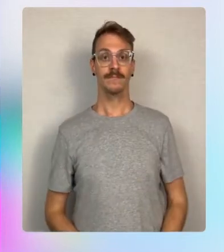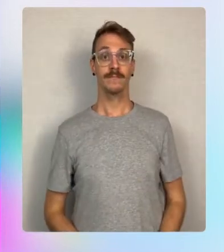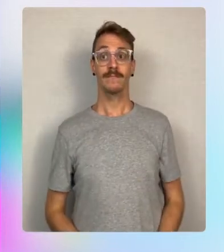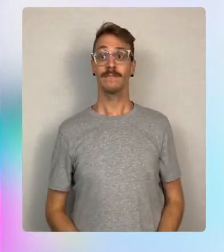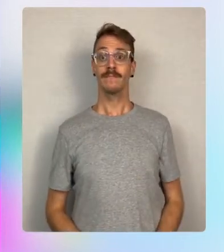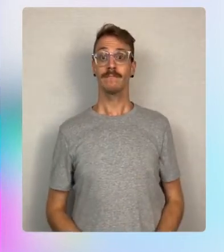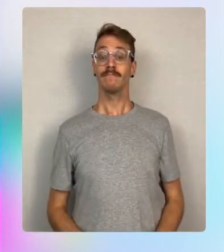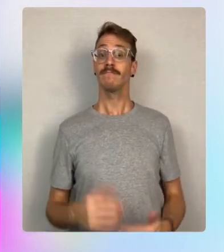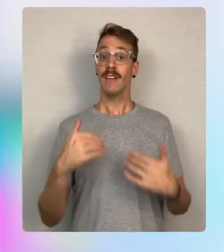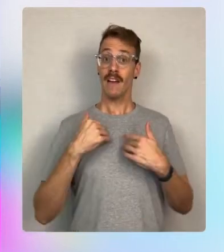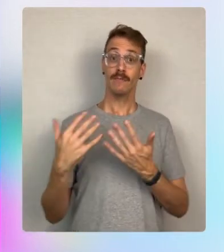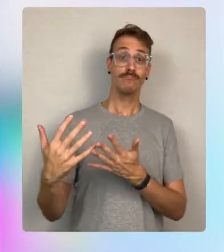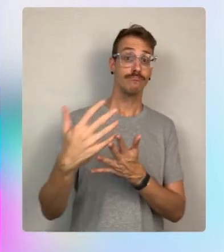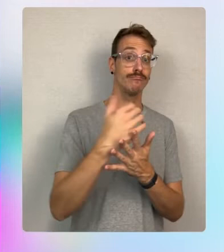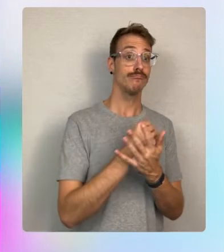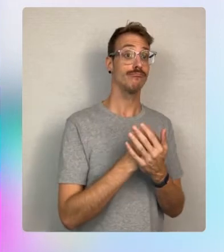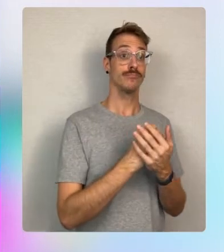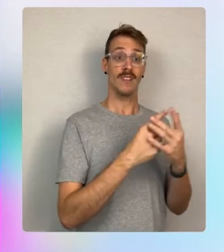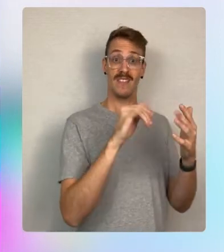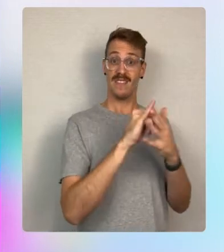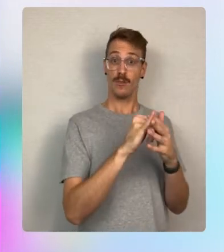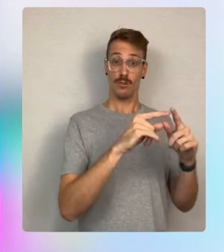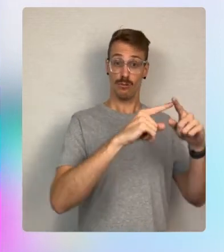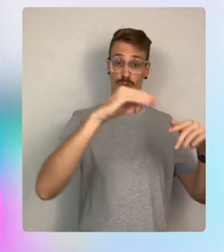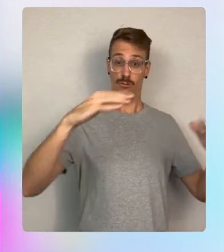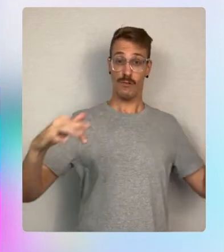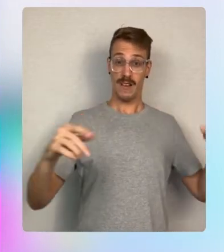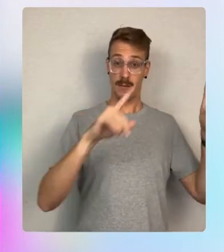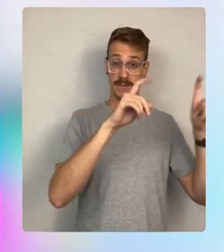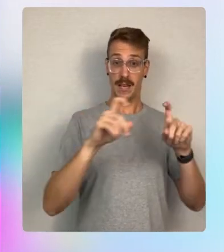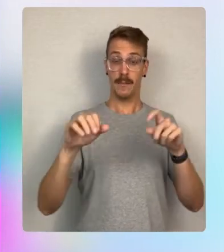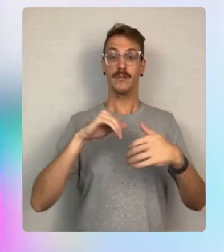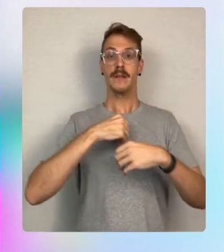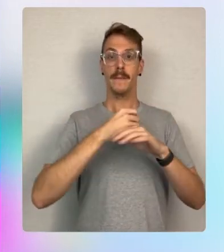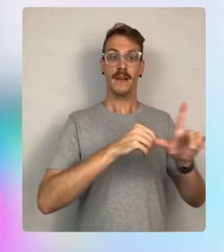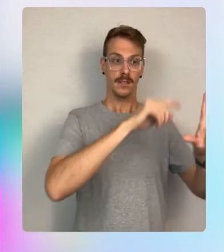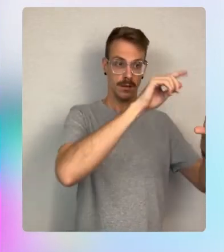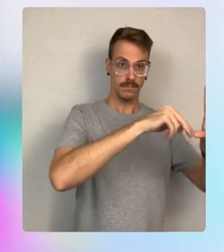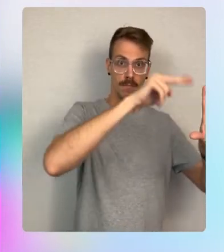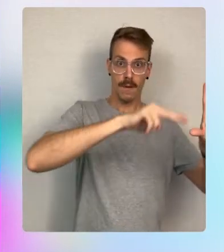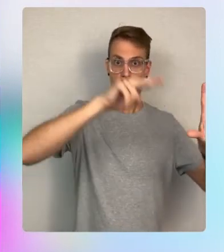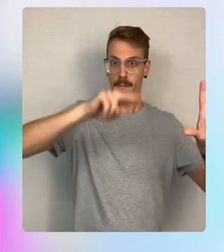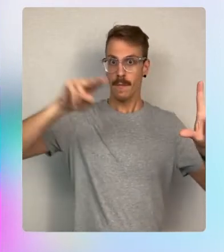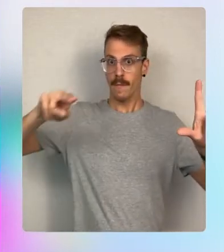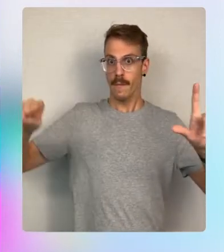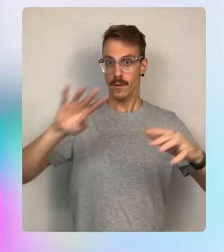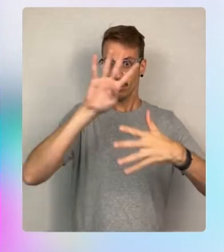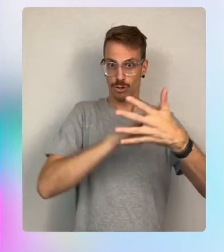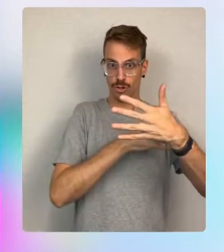The accumulation of random samples forms a histogram of function calls which can then be used